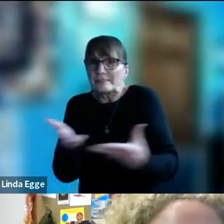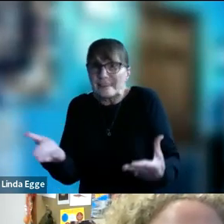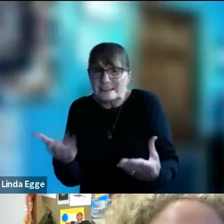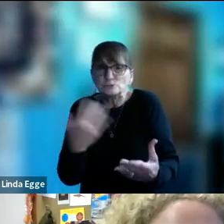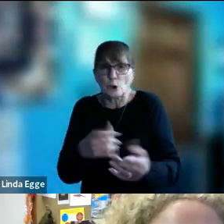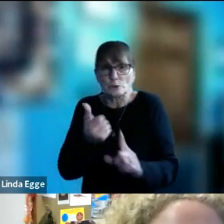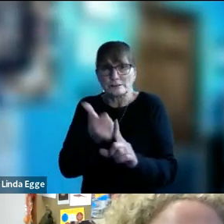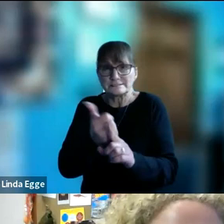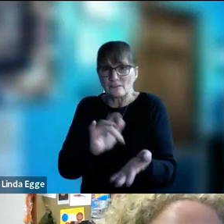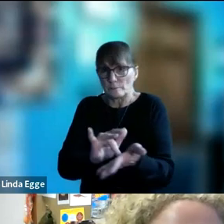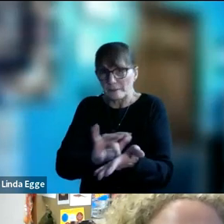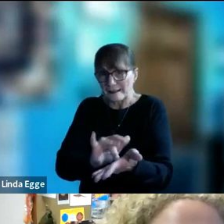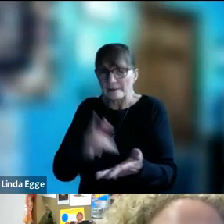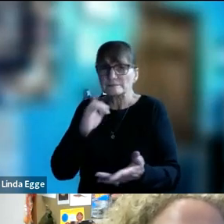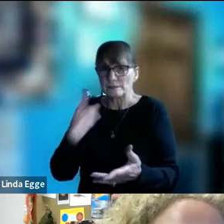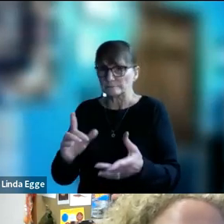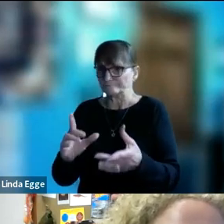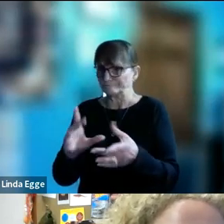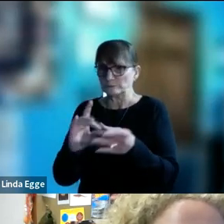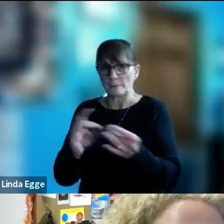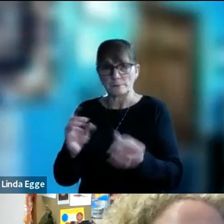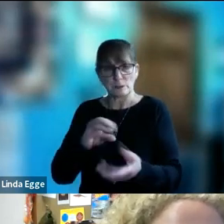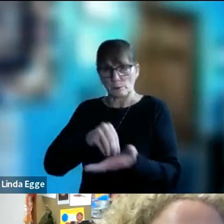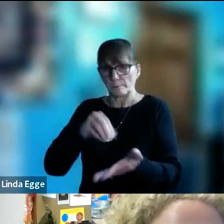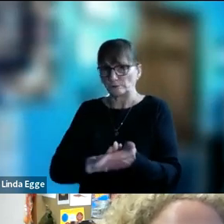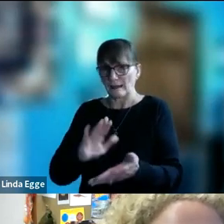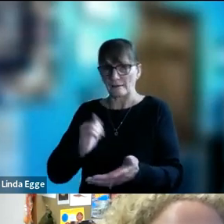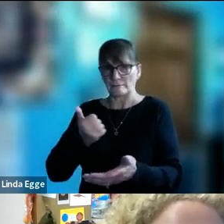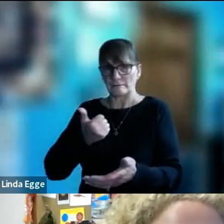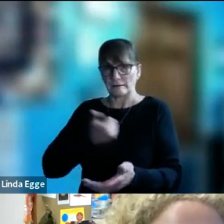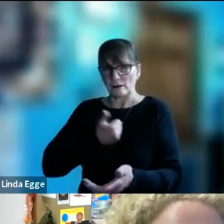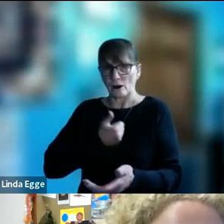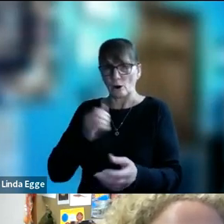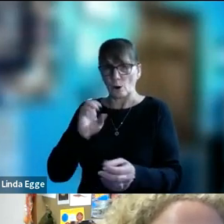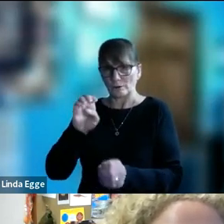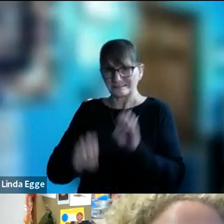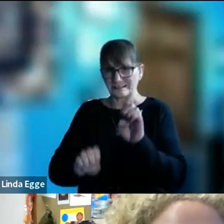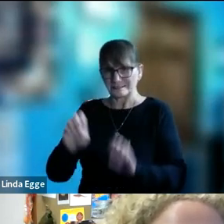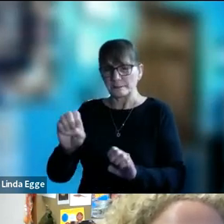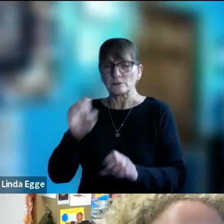Those are comments that we'll frequently put into our own assessments. Again, 'cause we see that history,